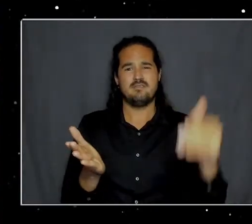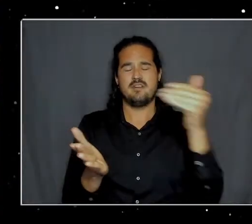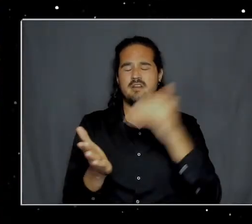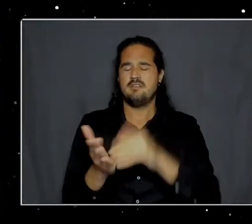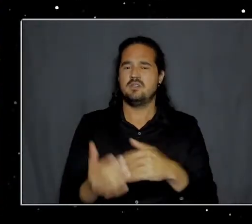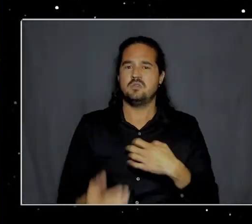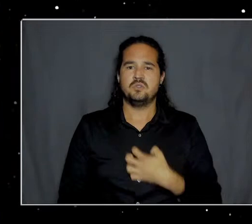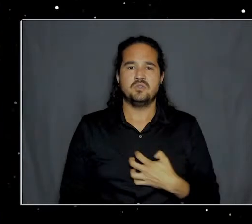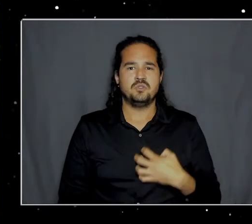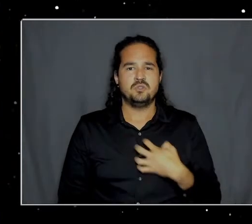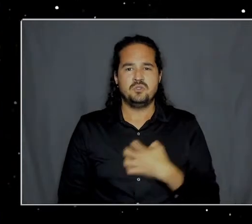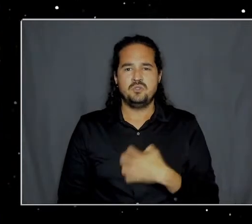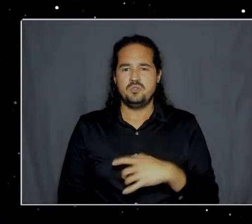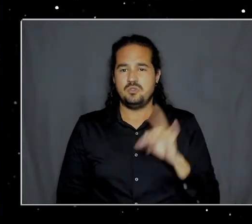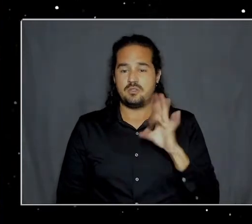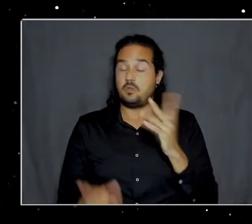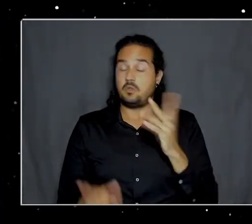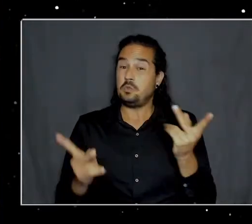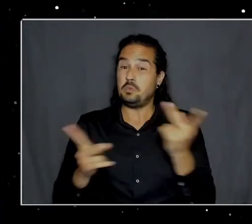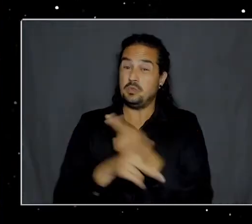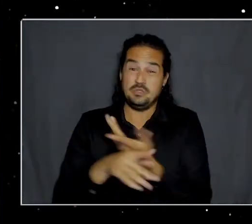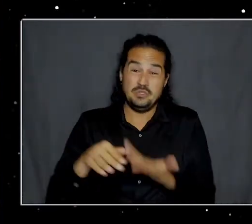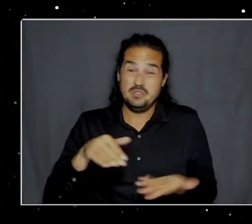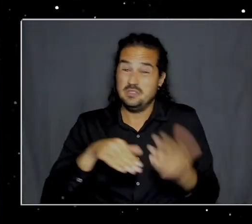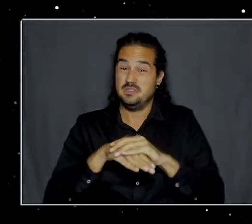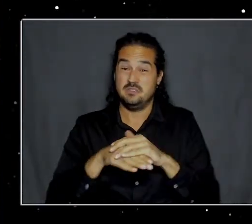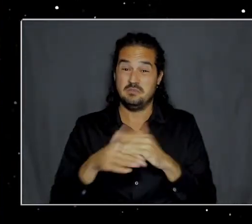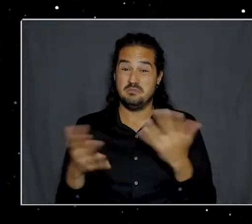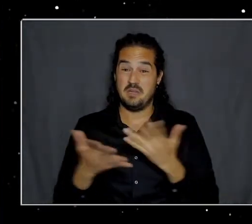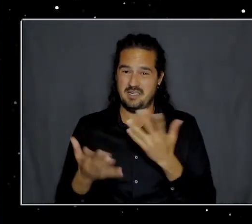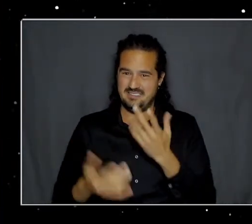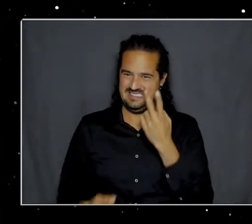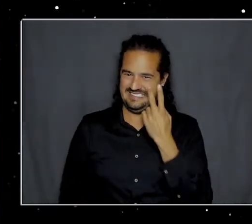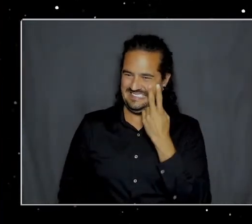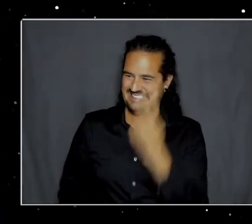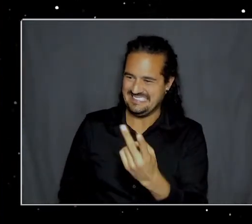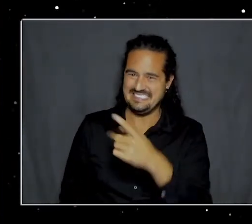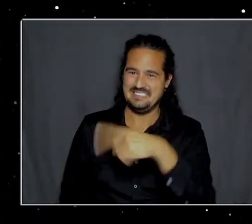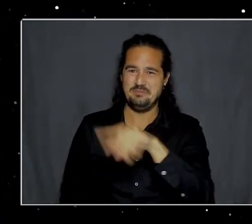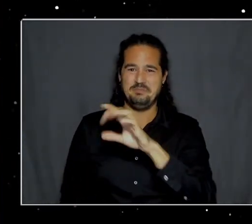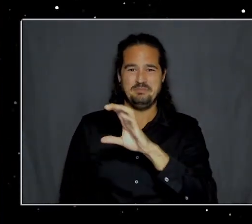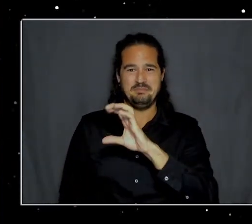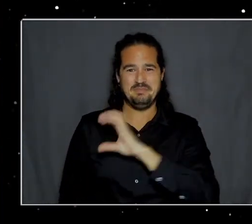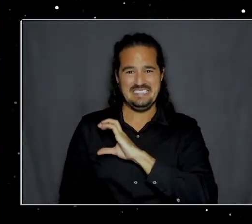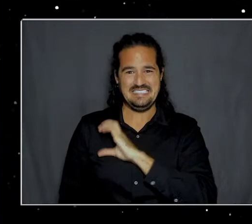OVER. THAT WAS DIFFICULT ENOUGH, BUT